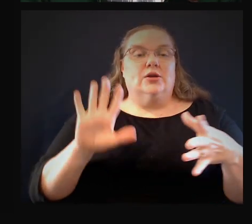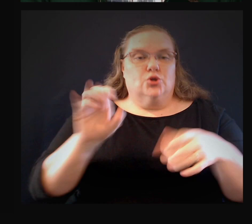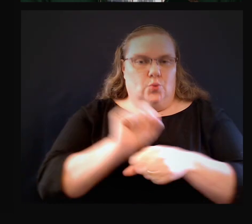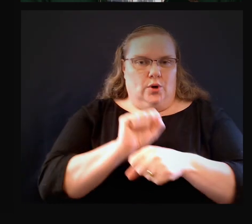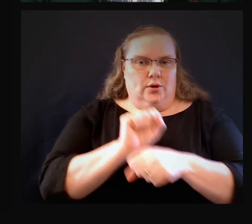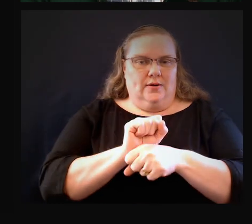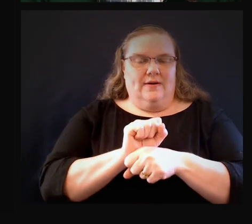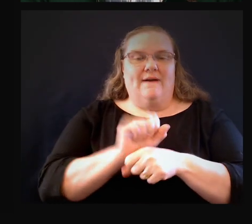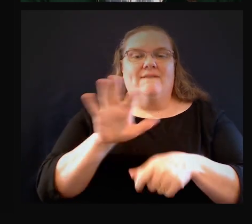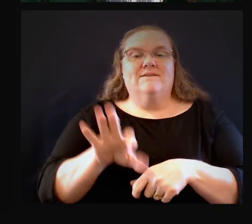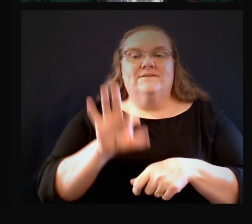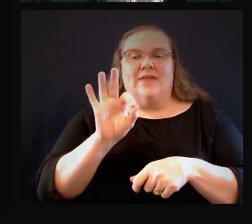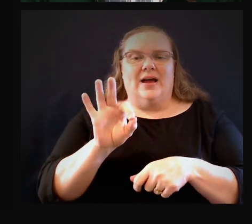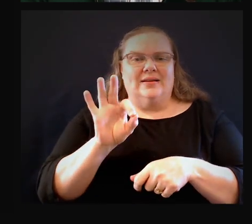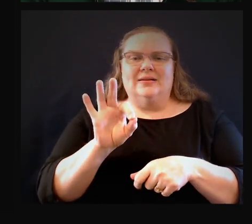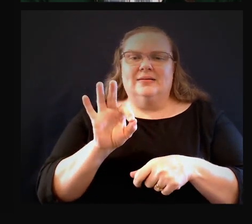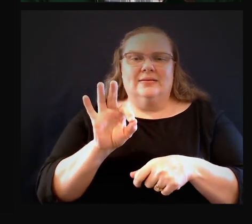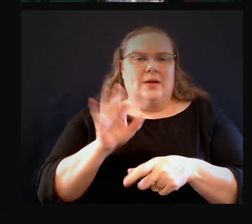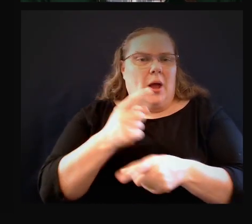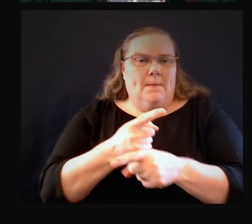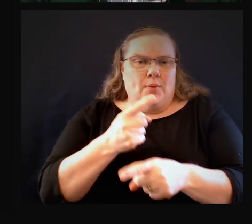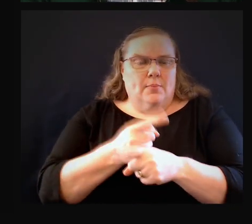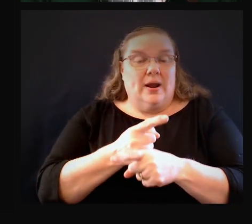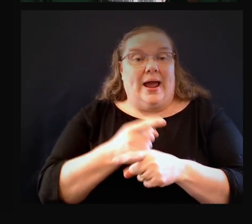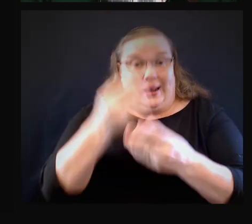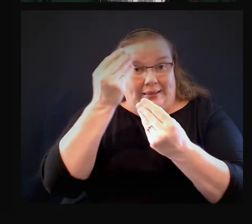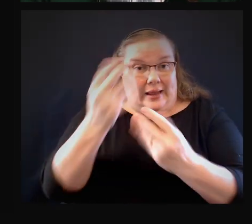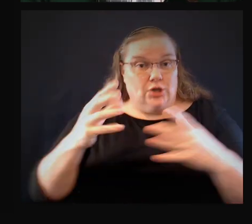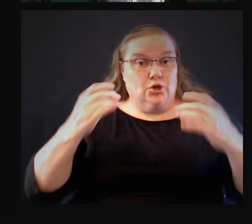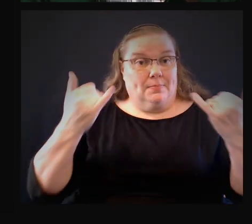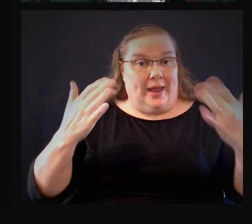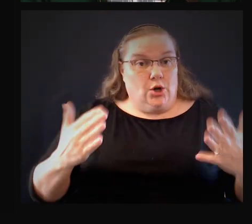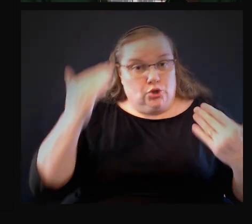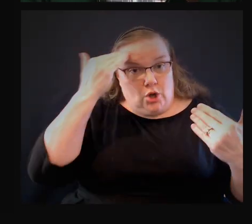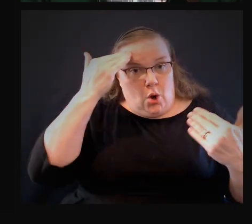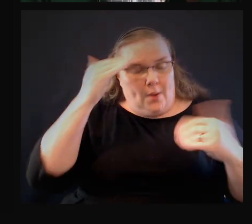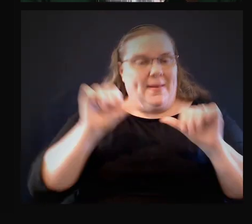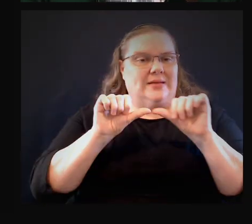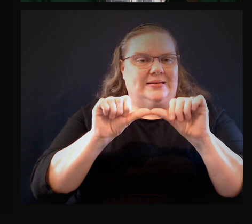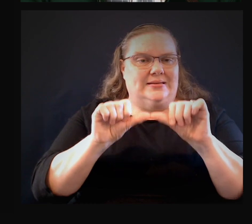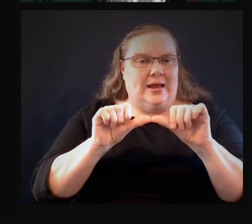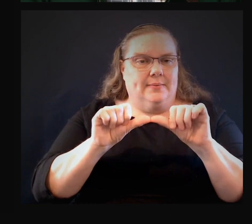Let your players know you care about sustainability, and gather their feedback to ensure your change